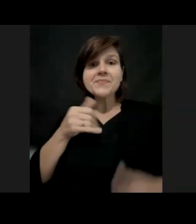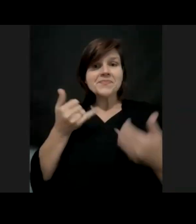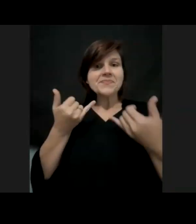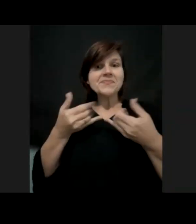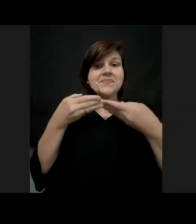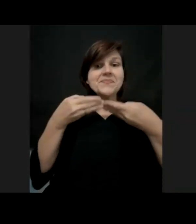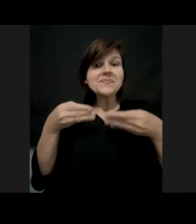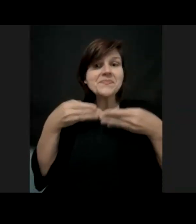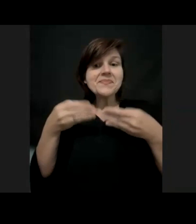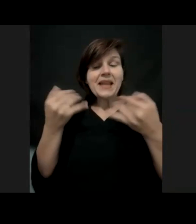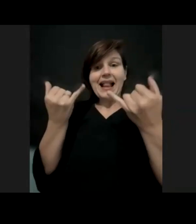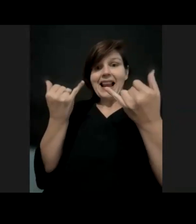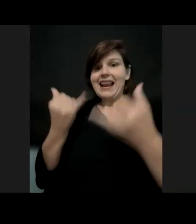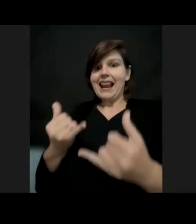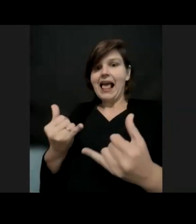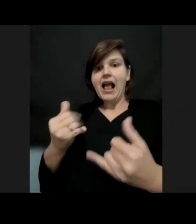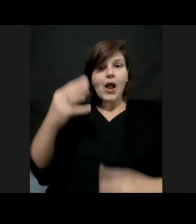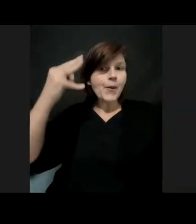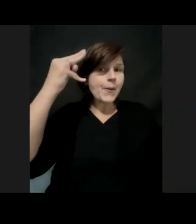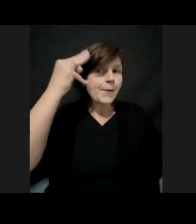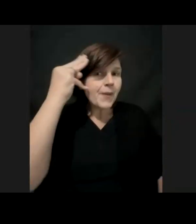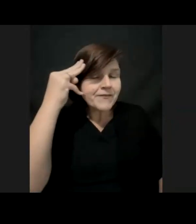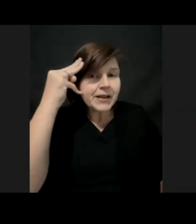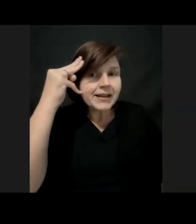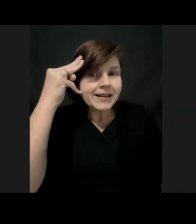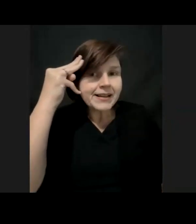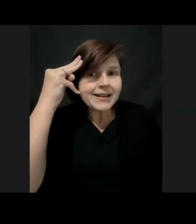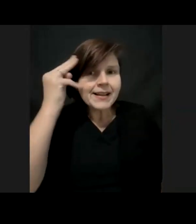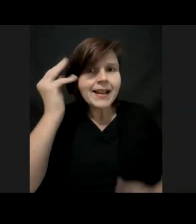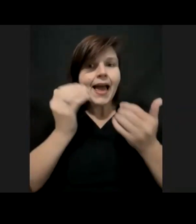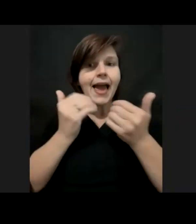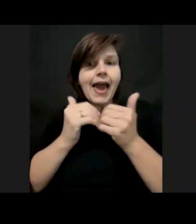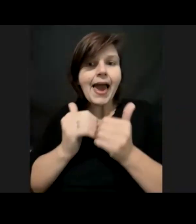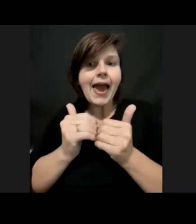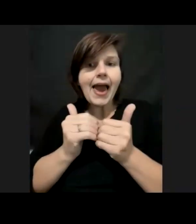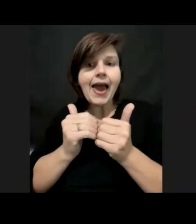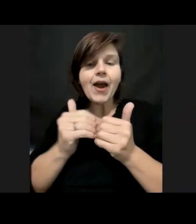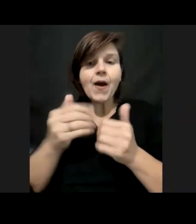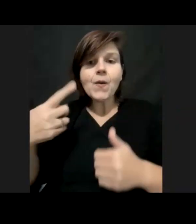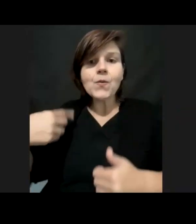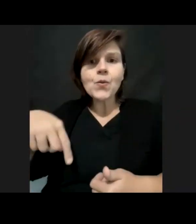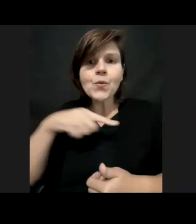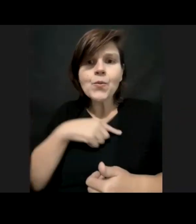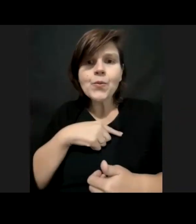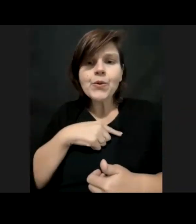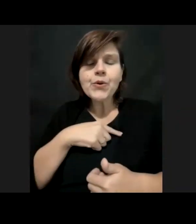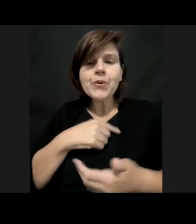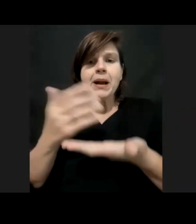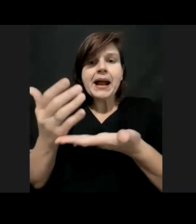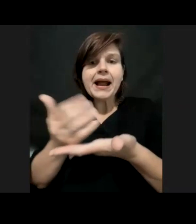“How are we going to get your socks down from the tree?” said Marvin